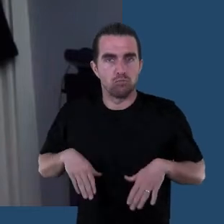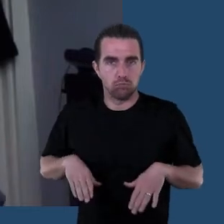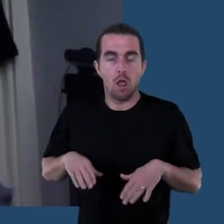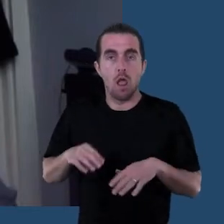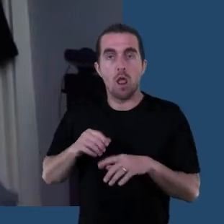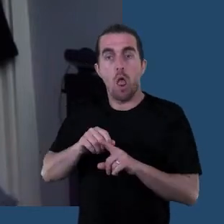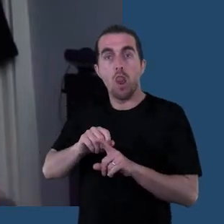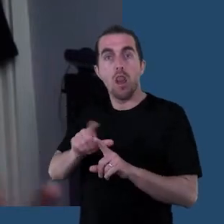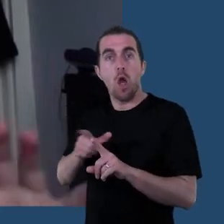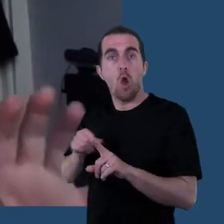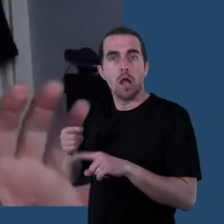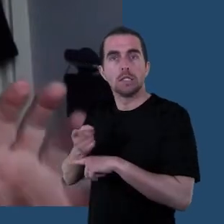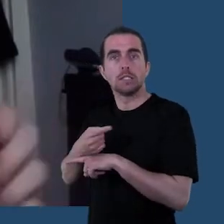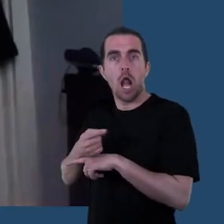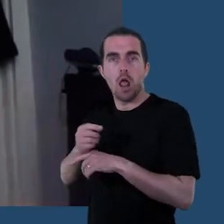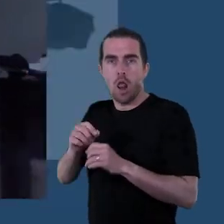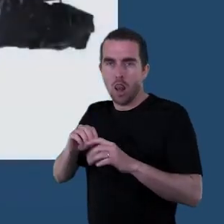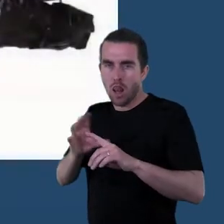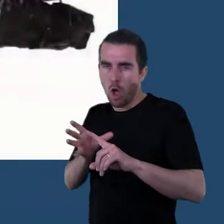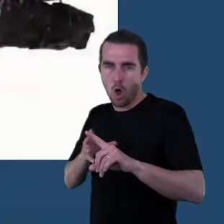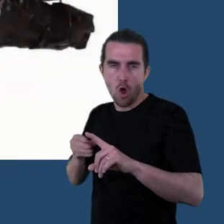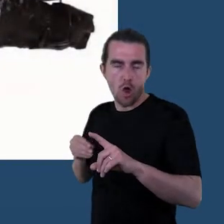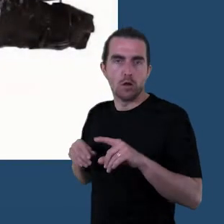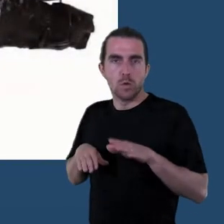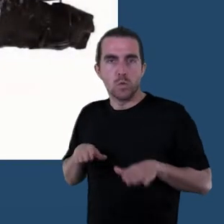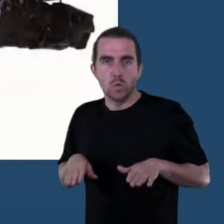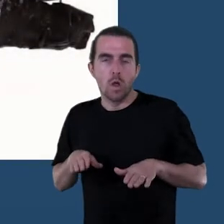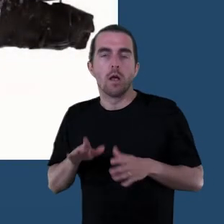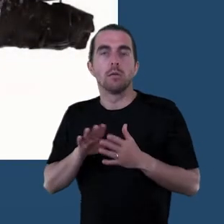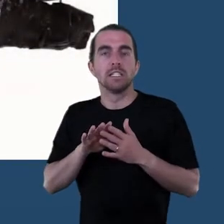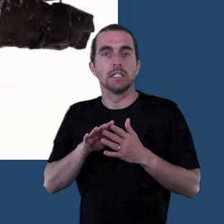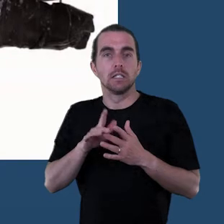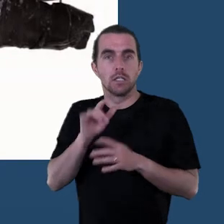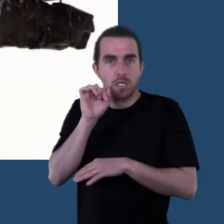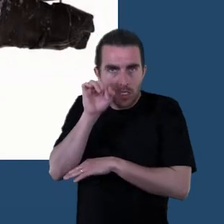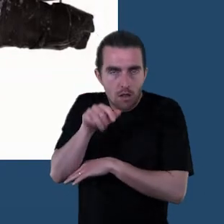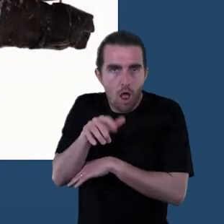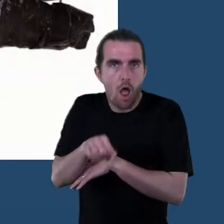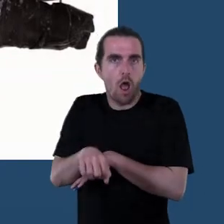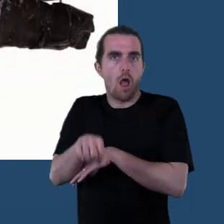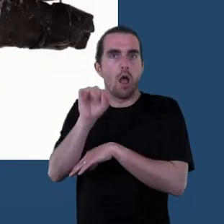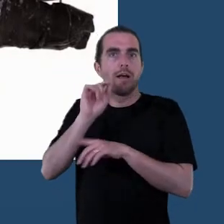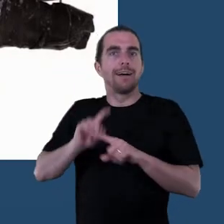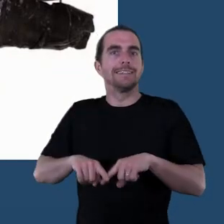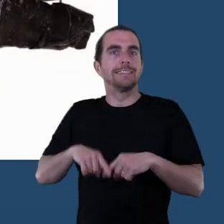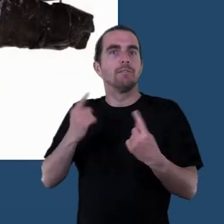They would have had a really long tail. So in fact, the whole posture has been changed.